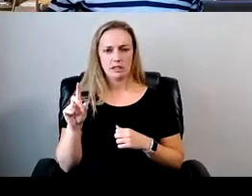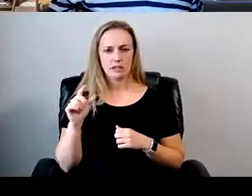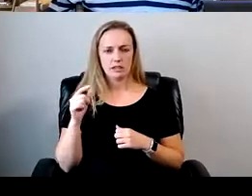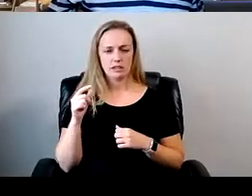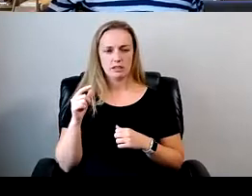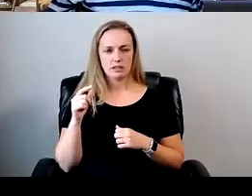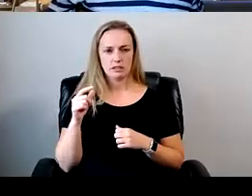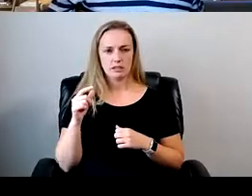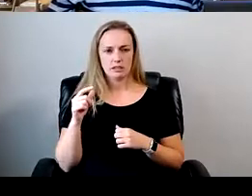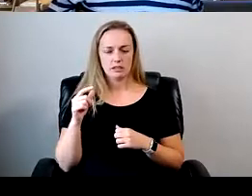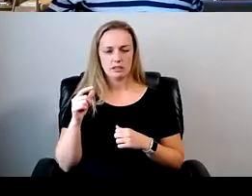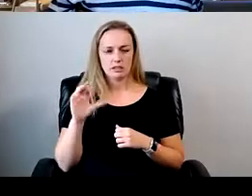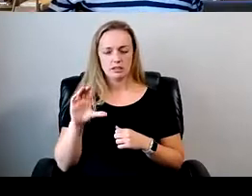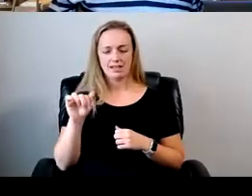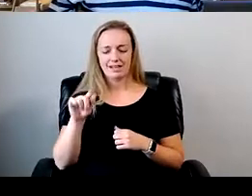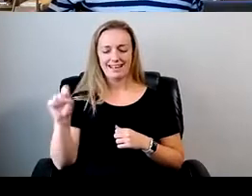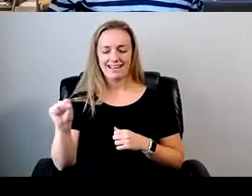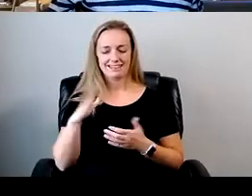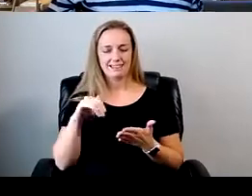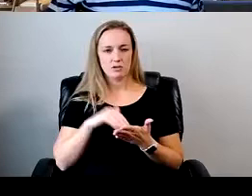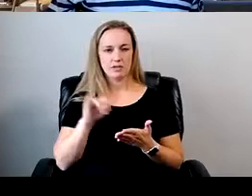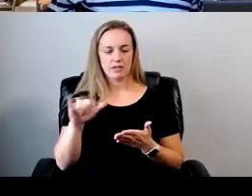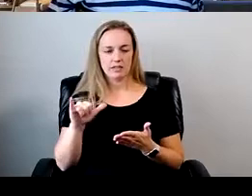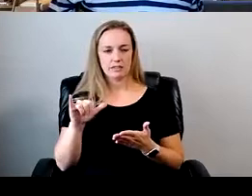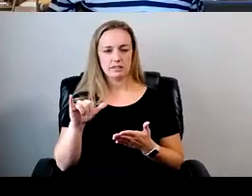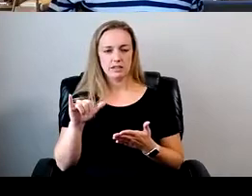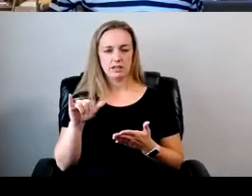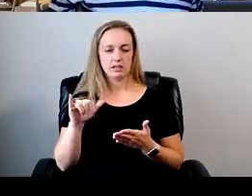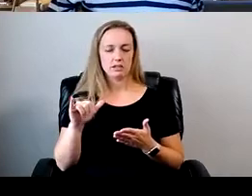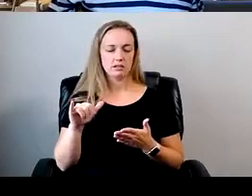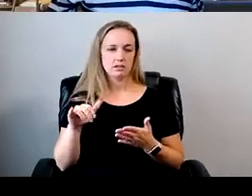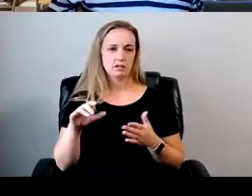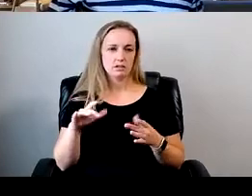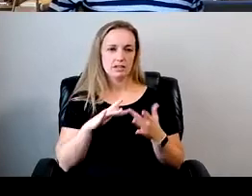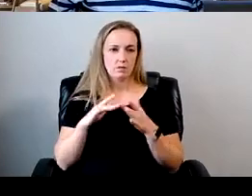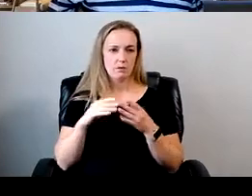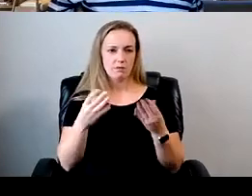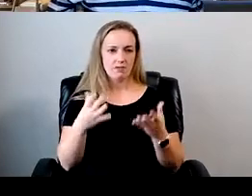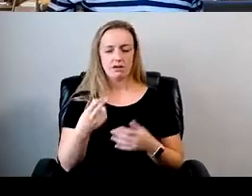which is the local CHES network provider. HDI runs that program and they have,